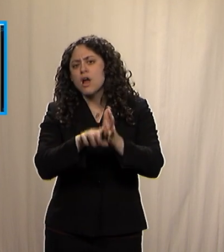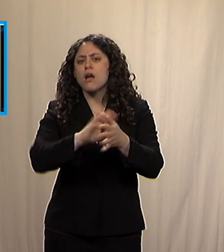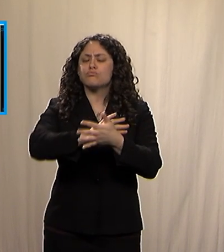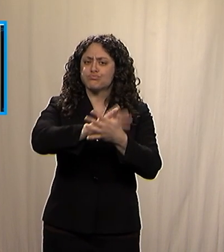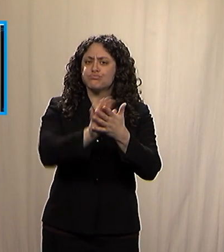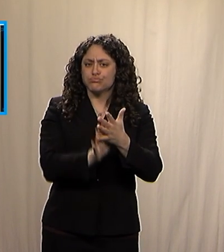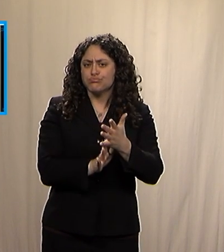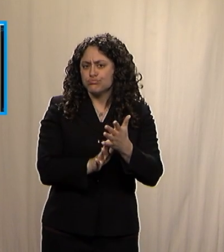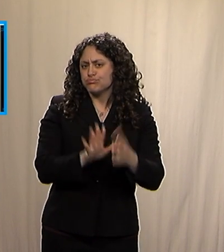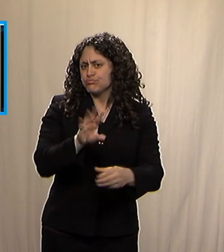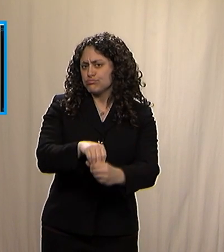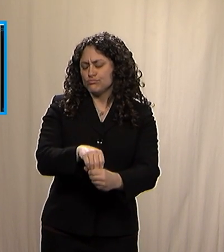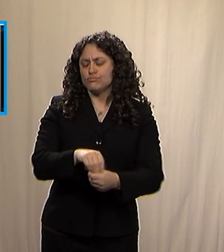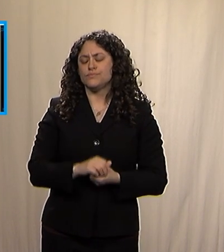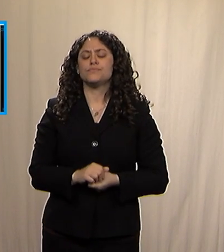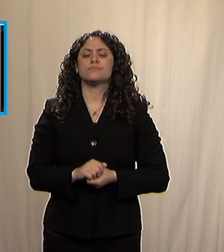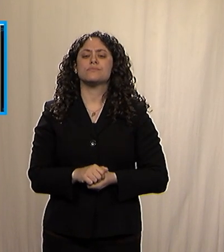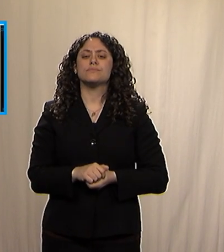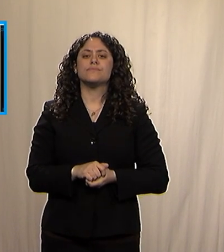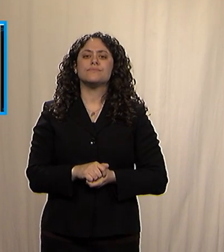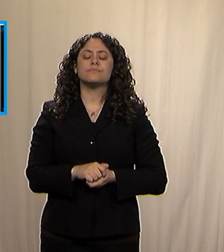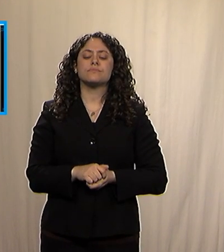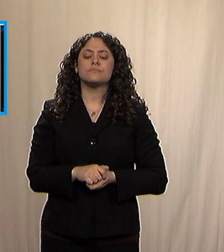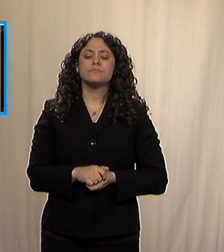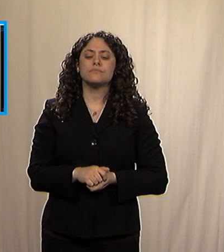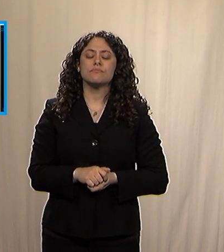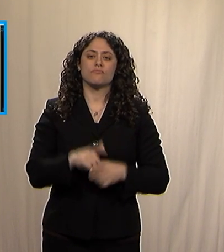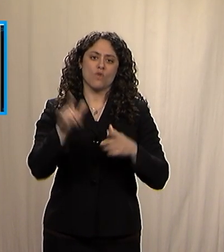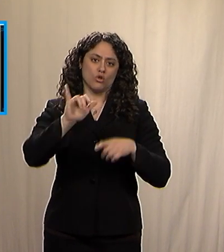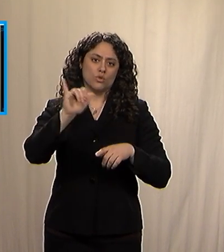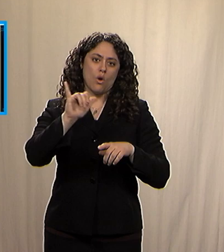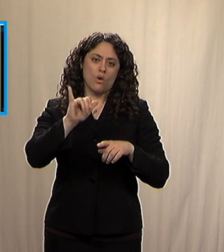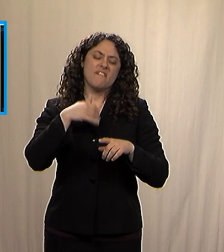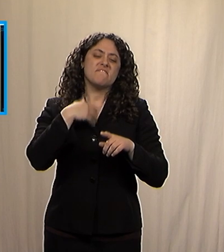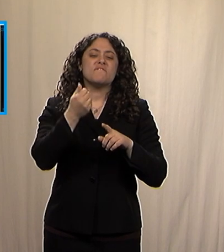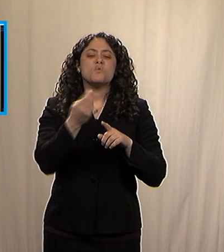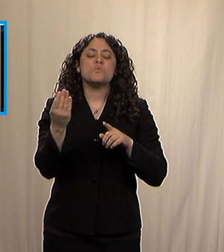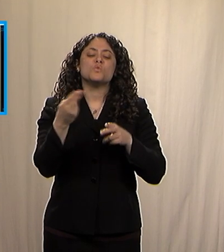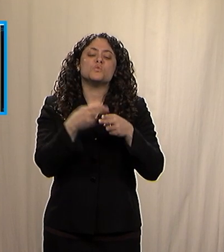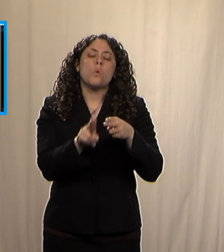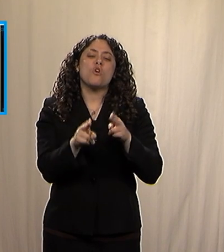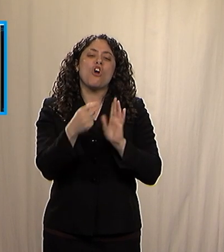Also, I have a couple of PDFs and short articles that we've published in the past.